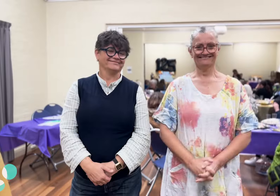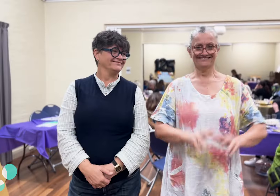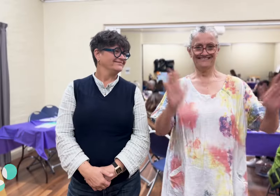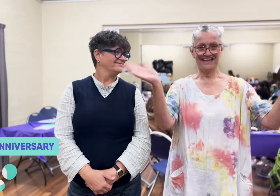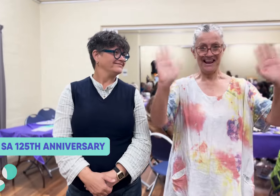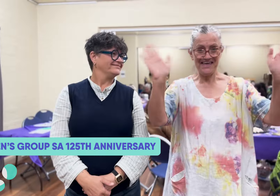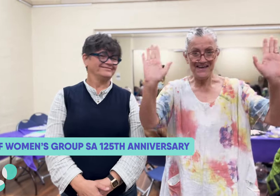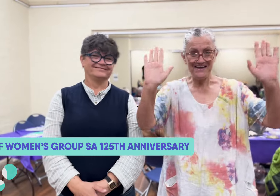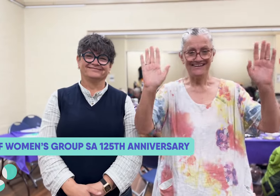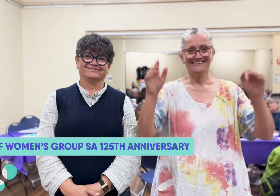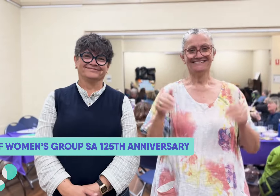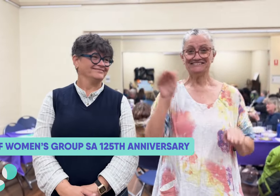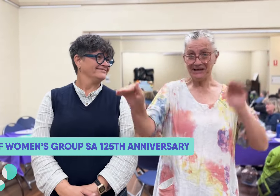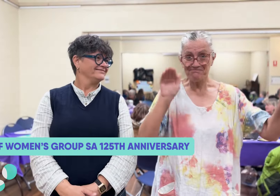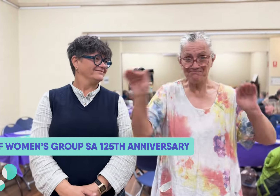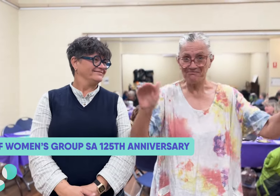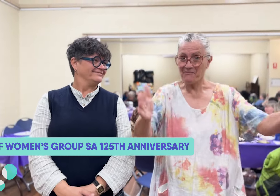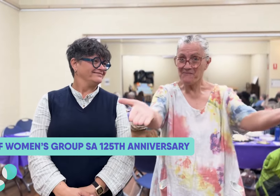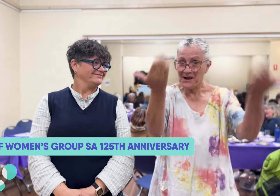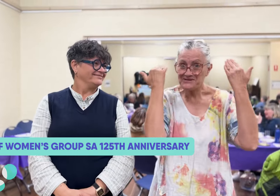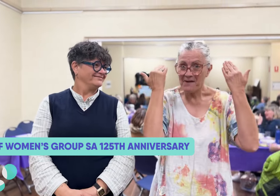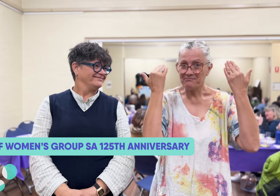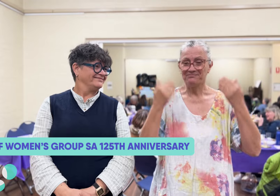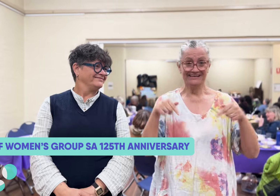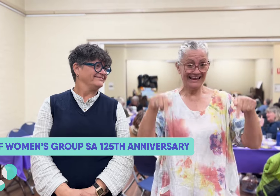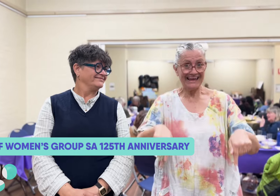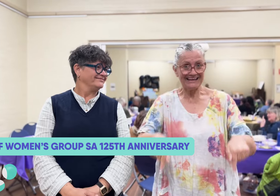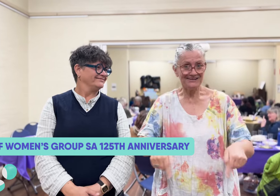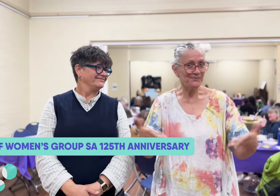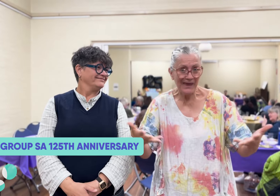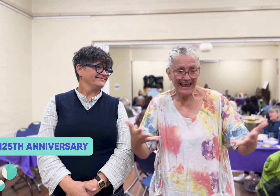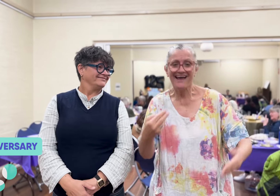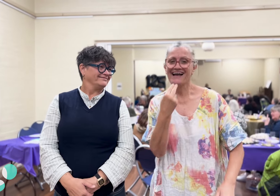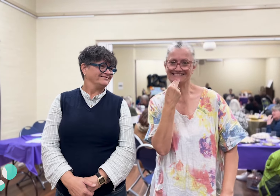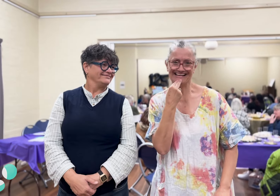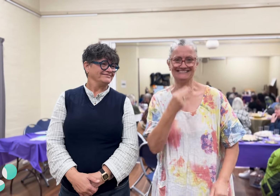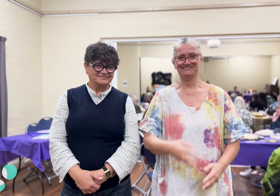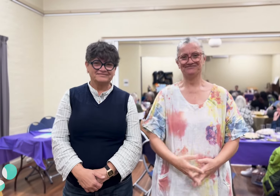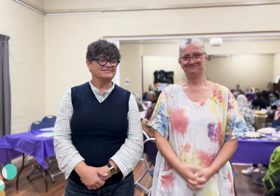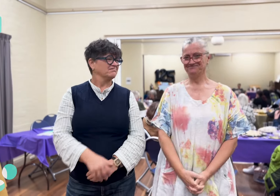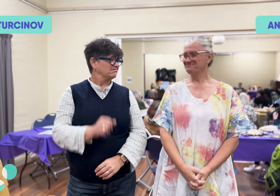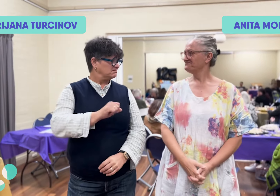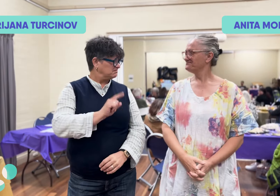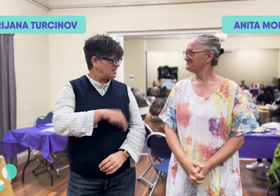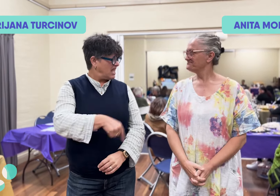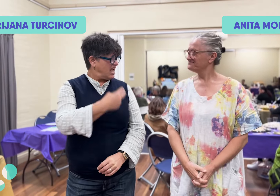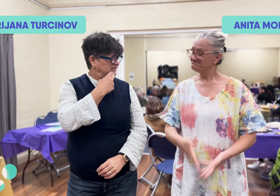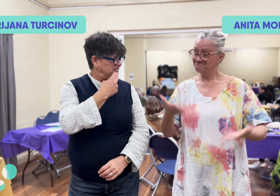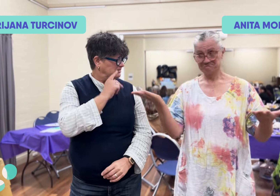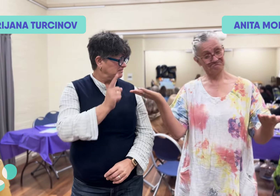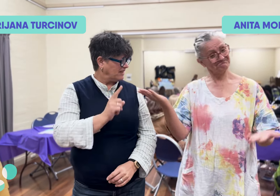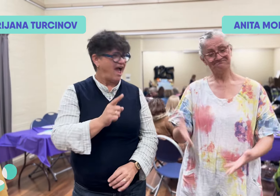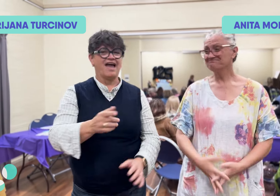Hello. Welcome to the Tap. We are here in Adelaide. What are we doing here today?